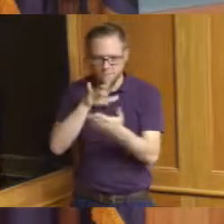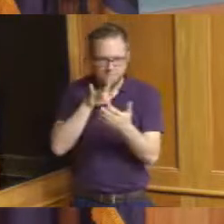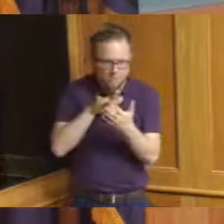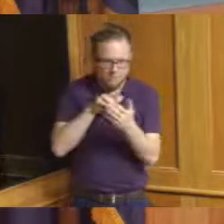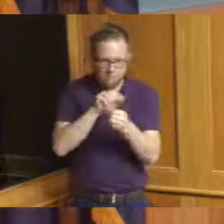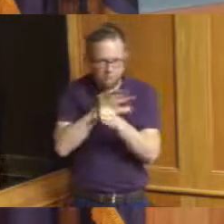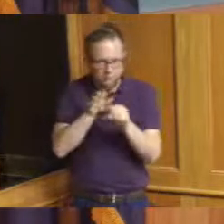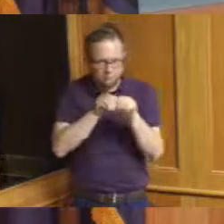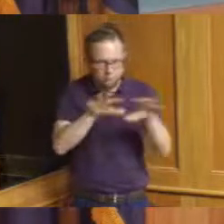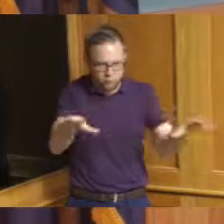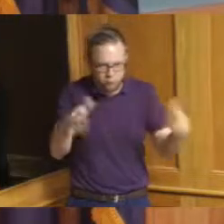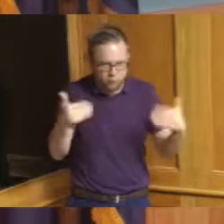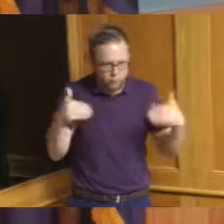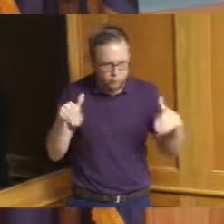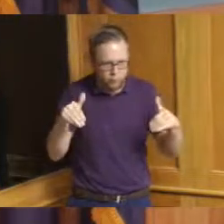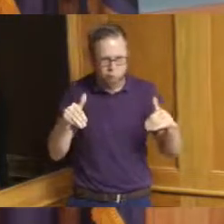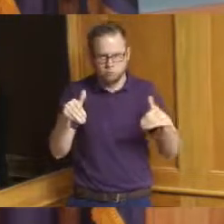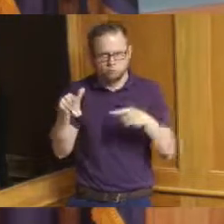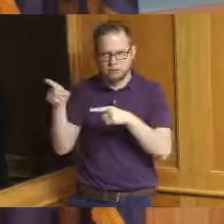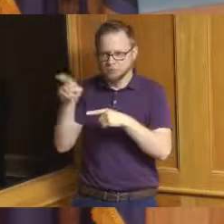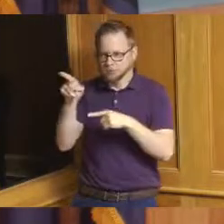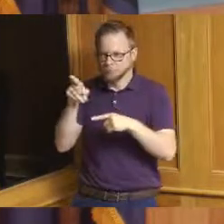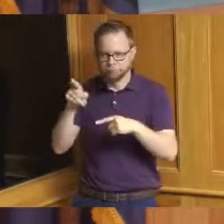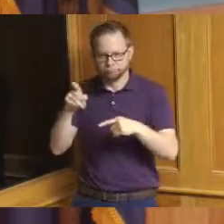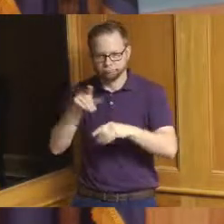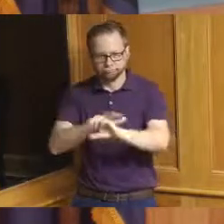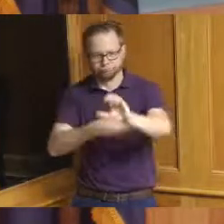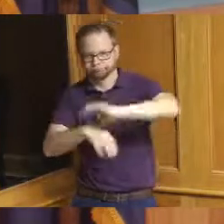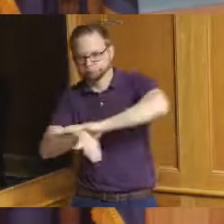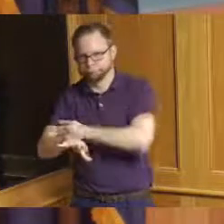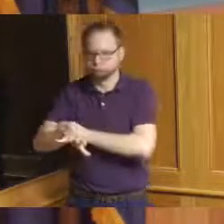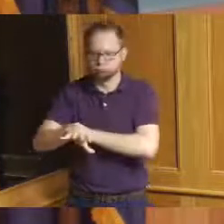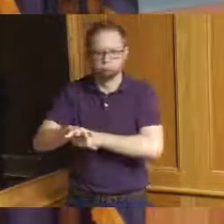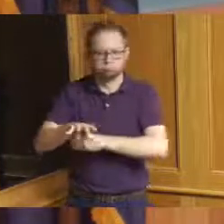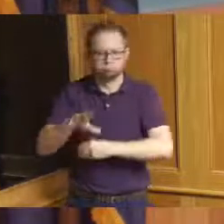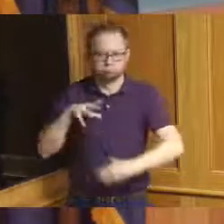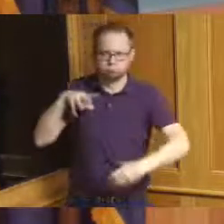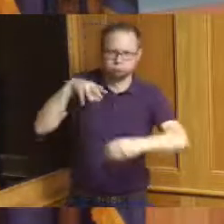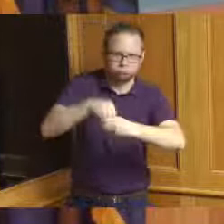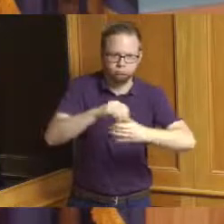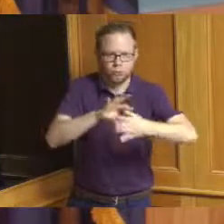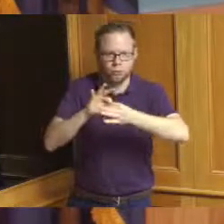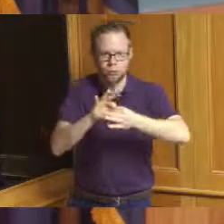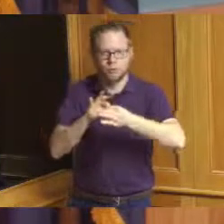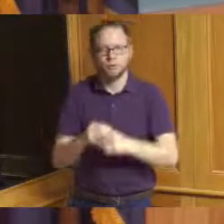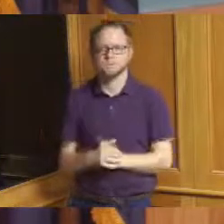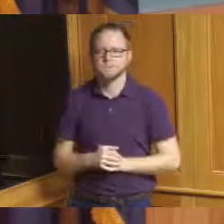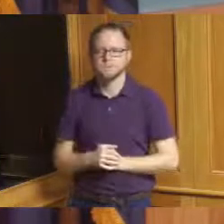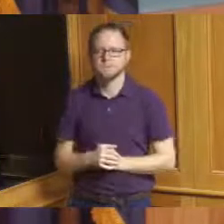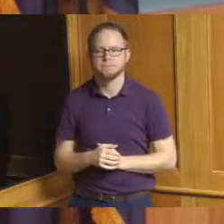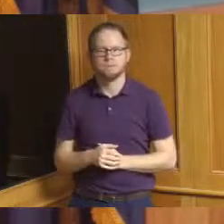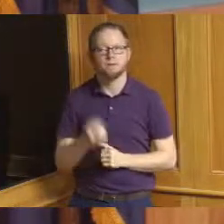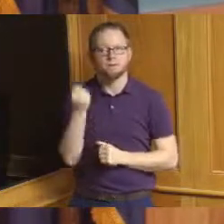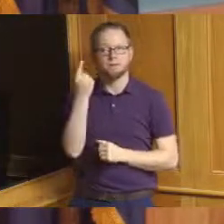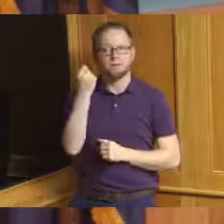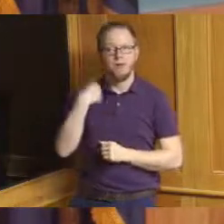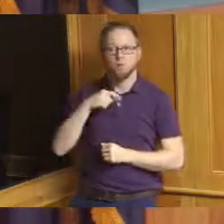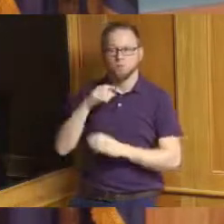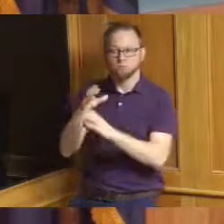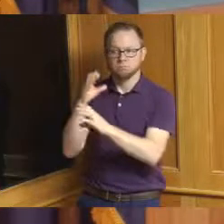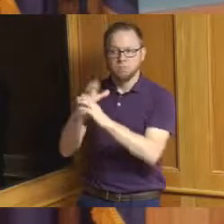and has done a great job we have gone to 79 different locations throughout Hamilton County